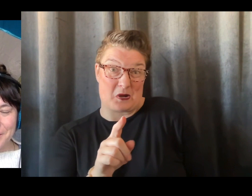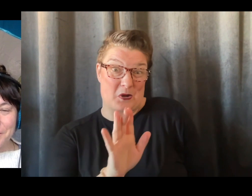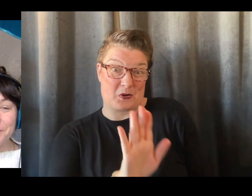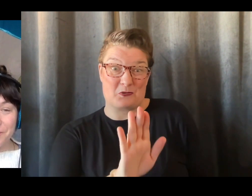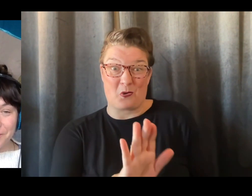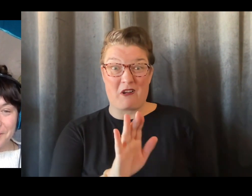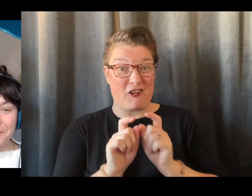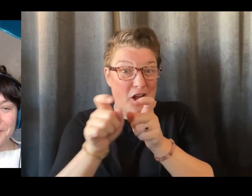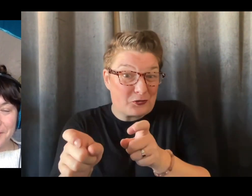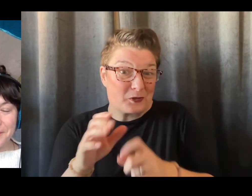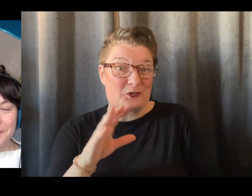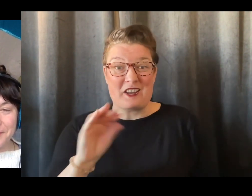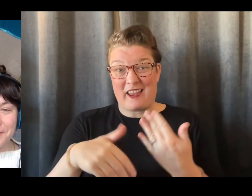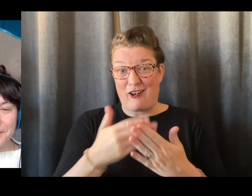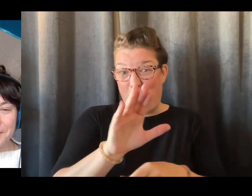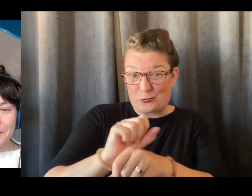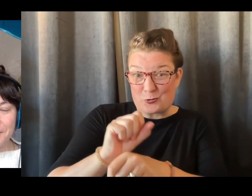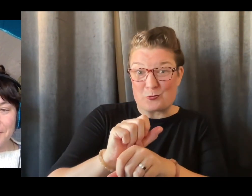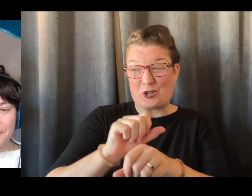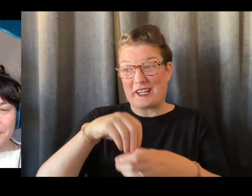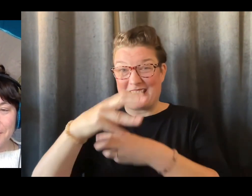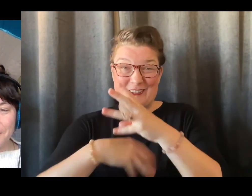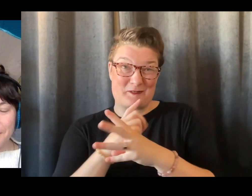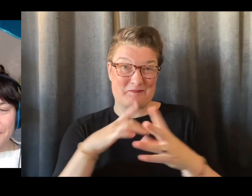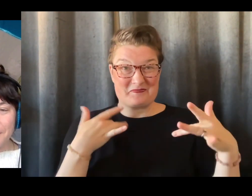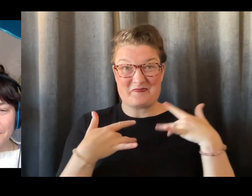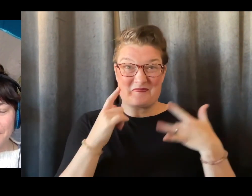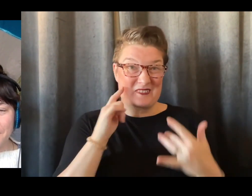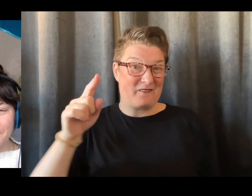work that you do in the world. I'm so excited for our listeners to get to learn more about you.